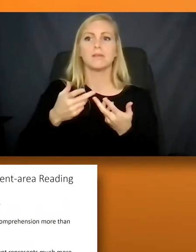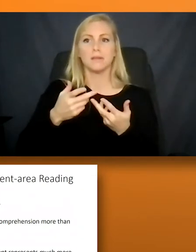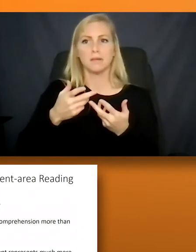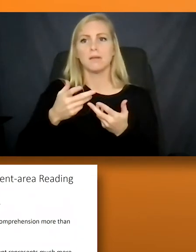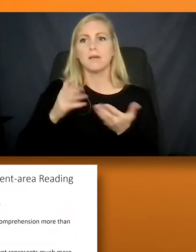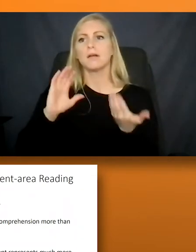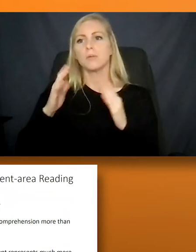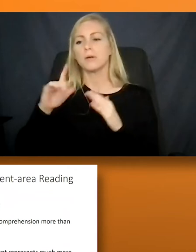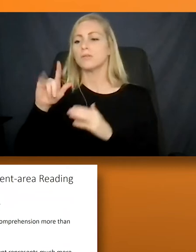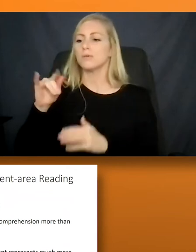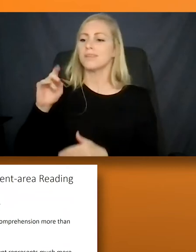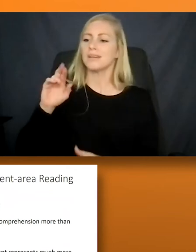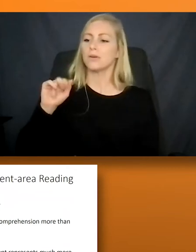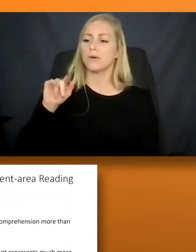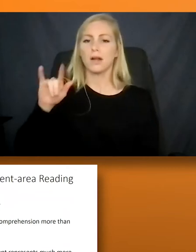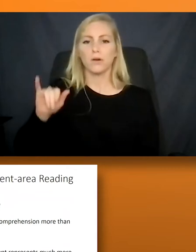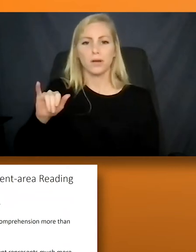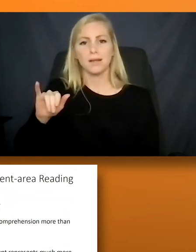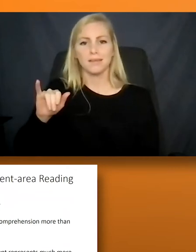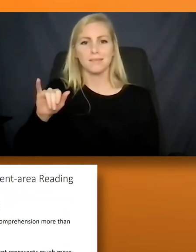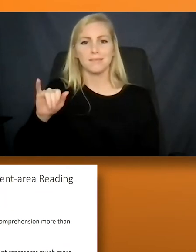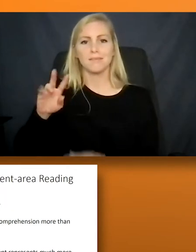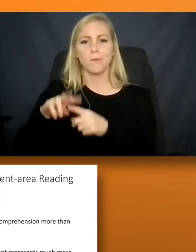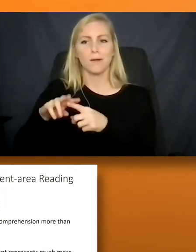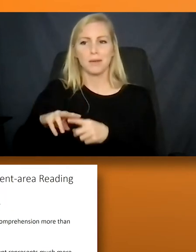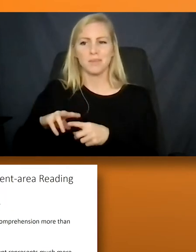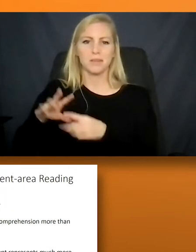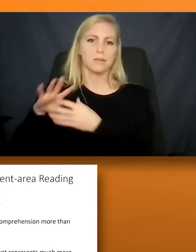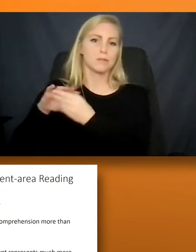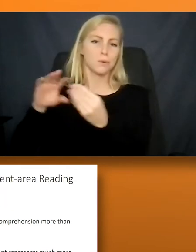or the vocabulary of stories, which we all experience.